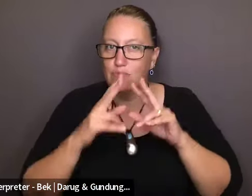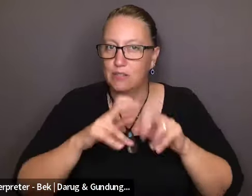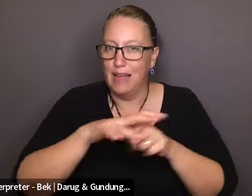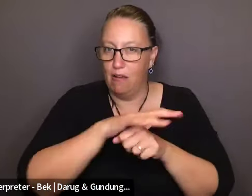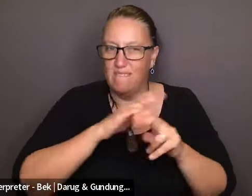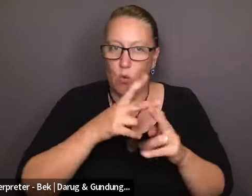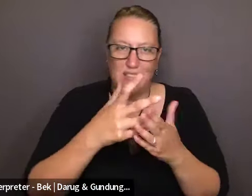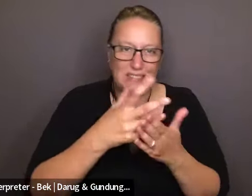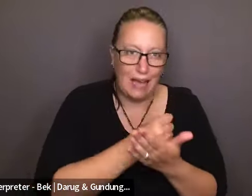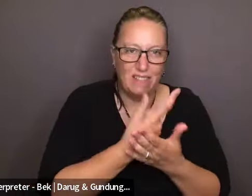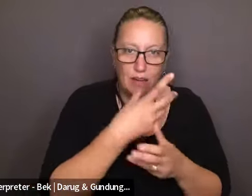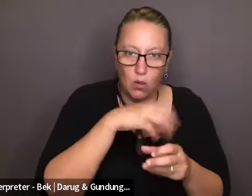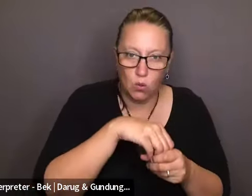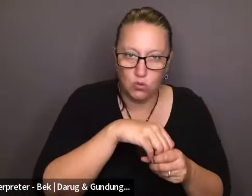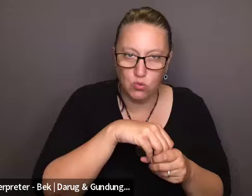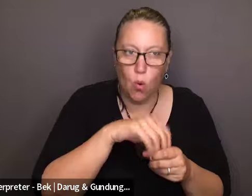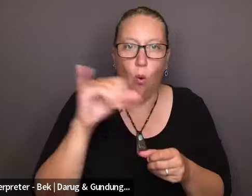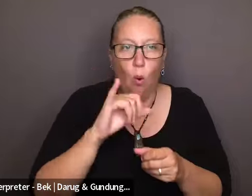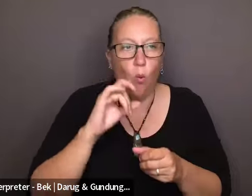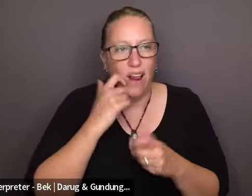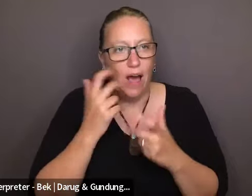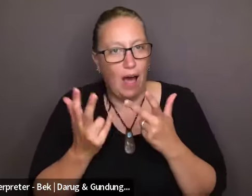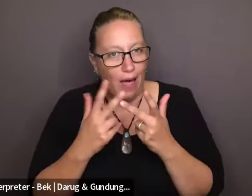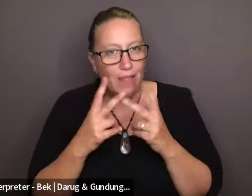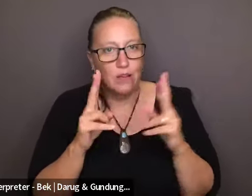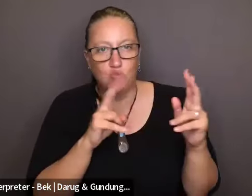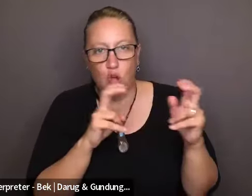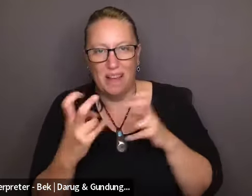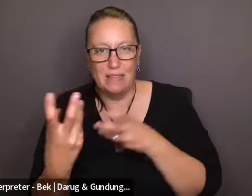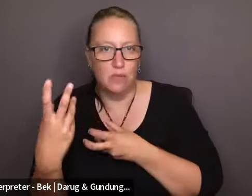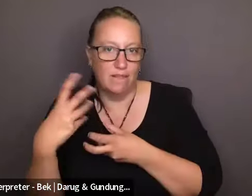specifically address one of the research questions listed